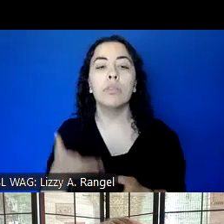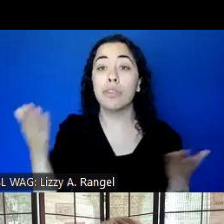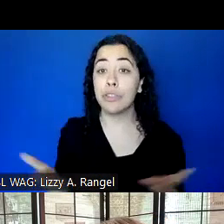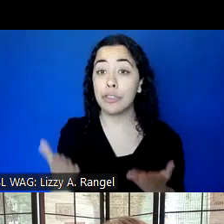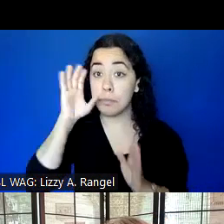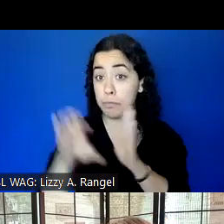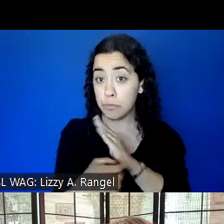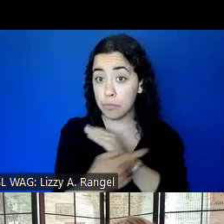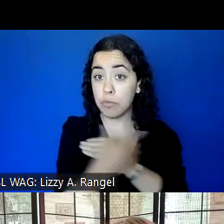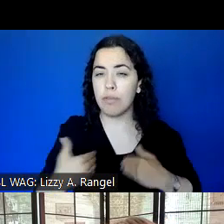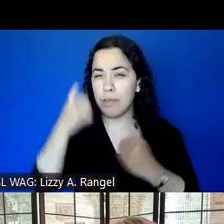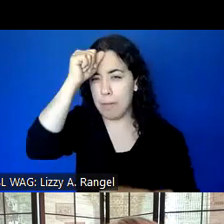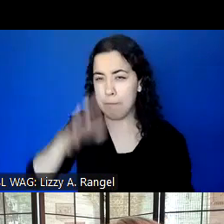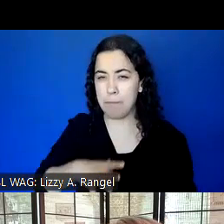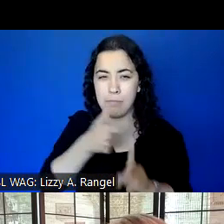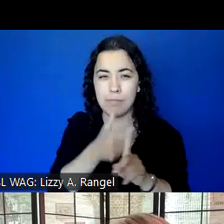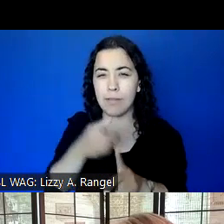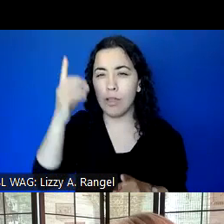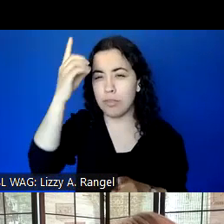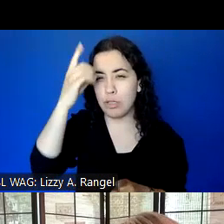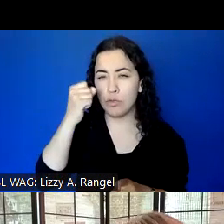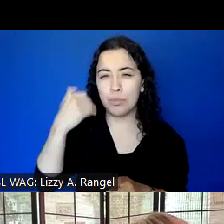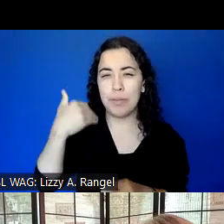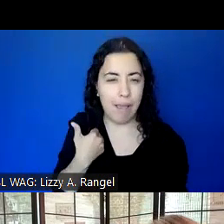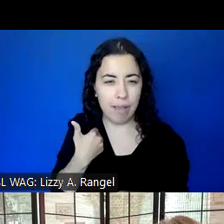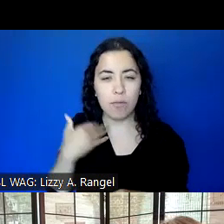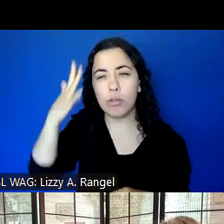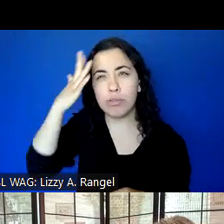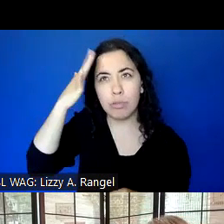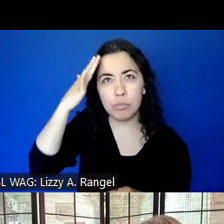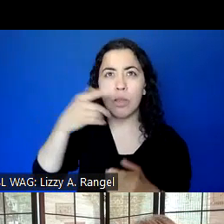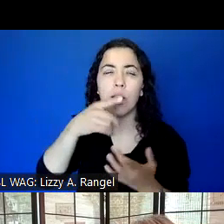hard-of-hearing friends. Here we have a black-and-white picture of someone signing.